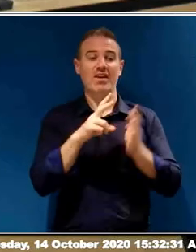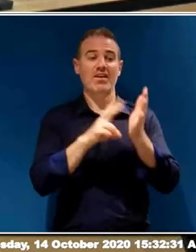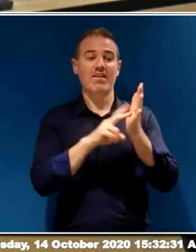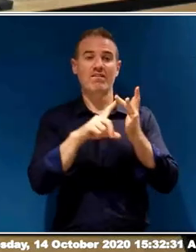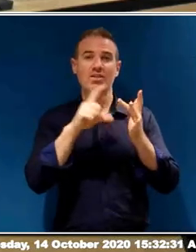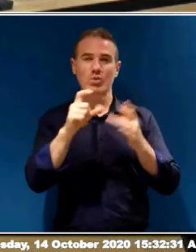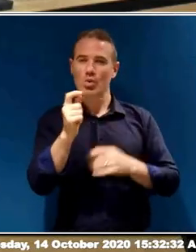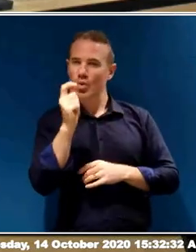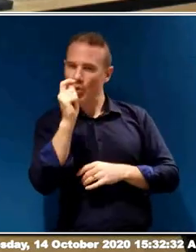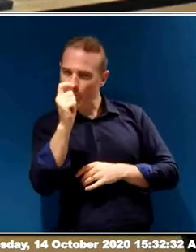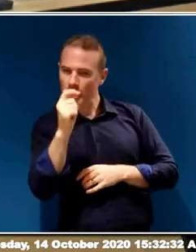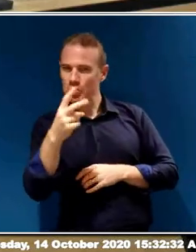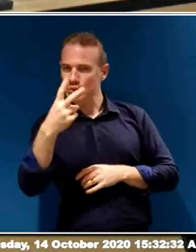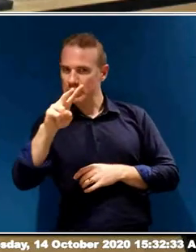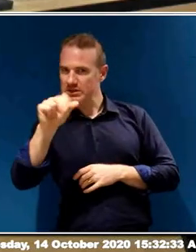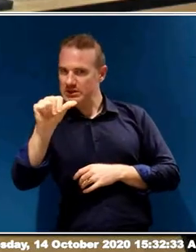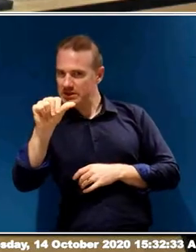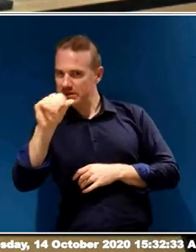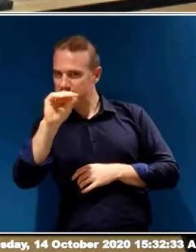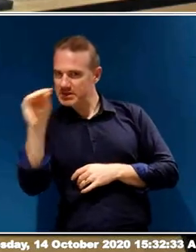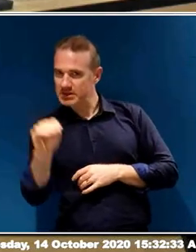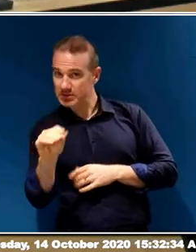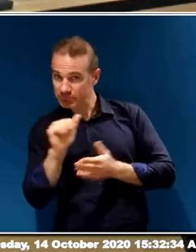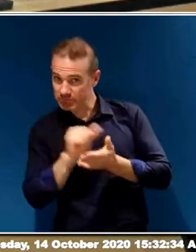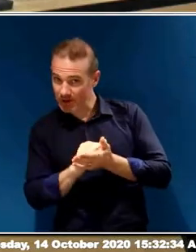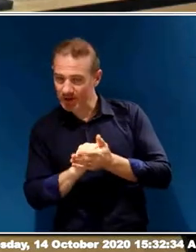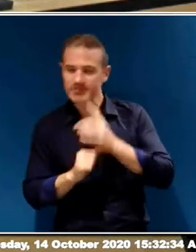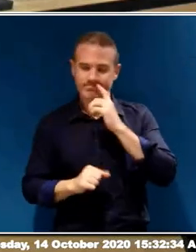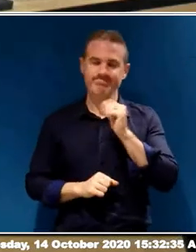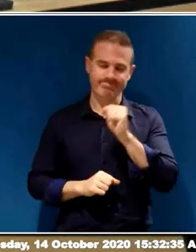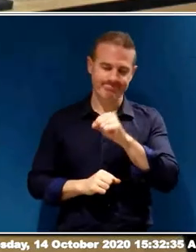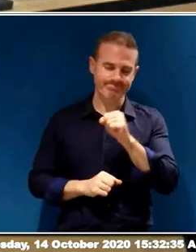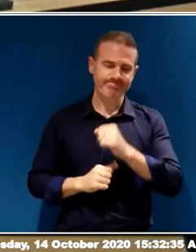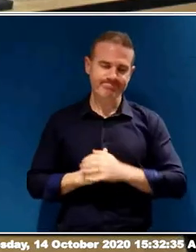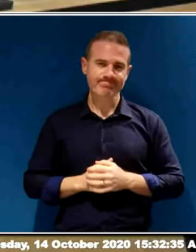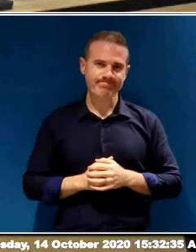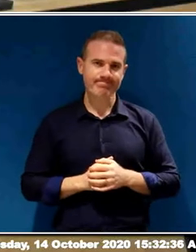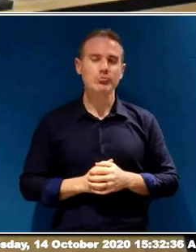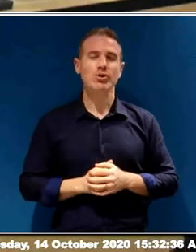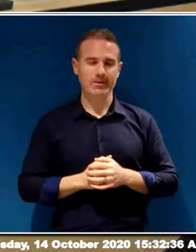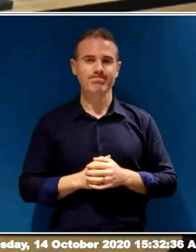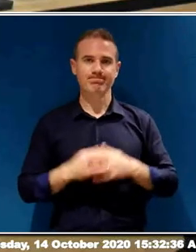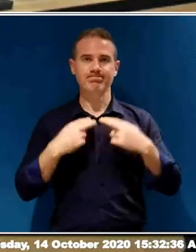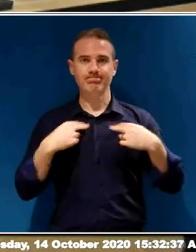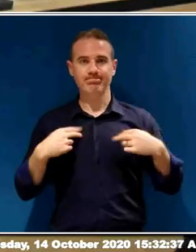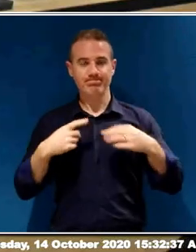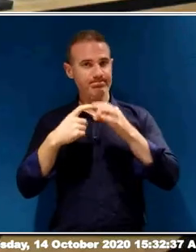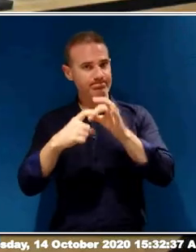That is correct. Okay. Now, earlier this week there was discussion about why schools who have